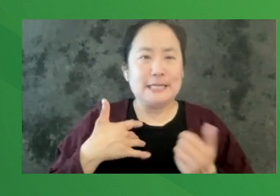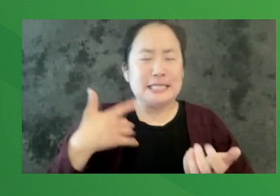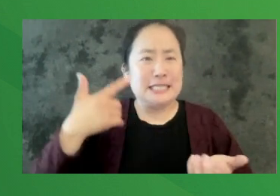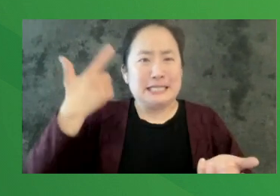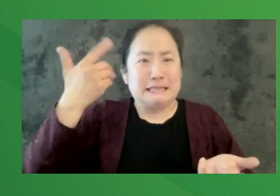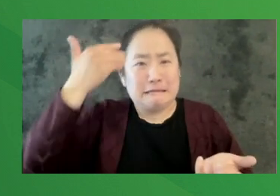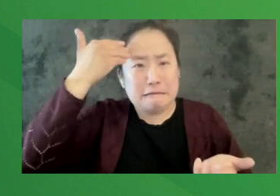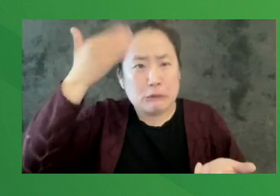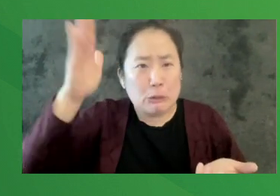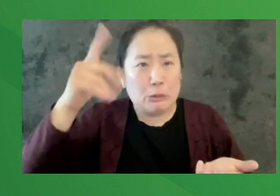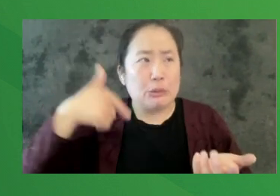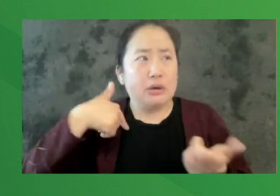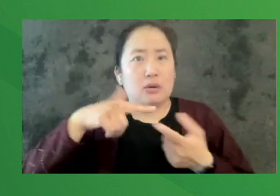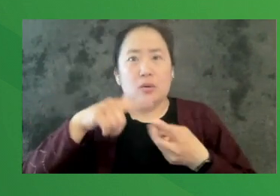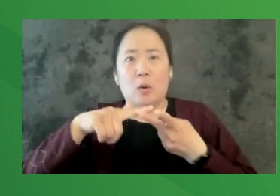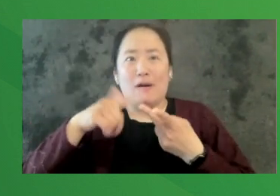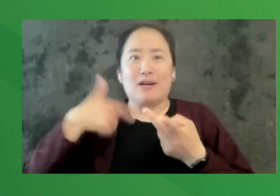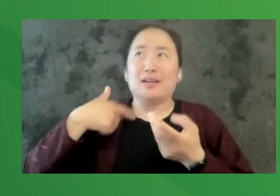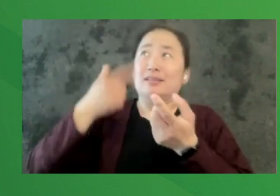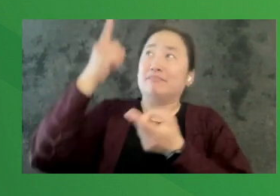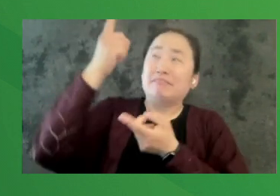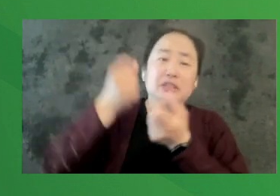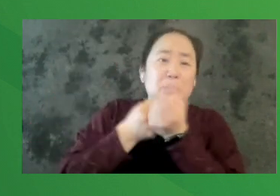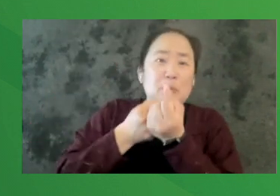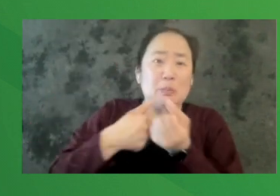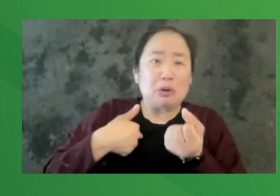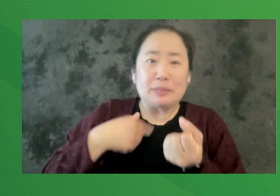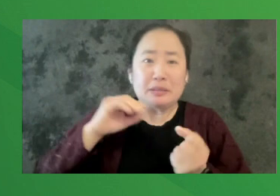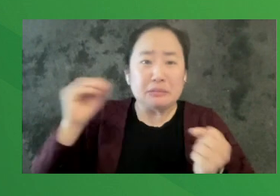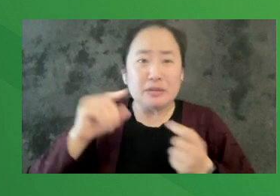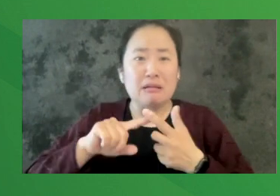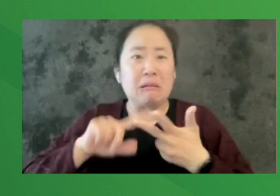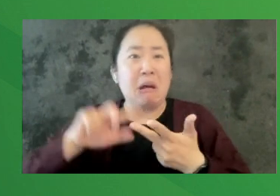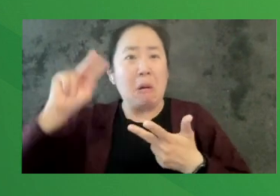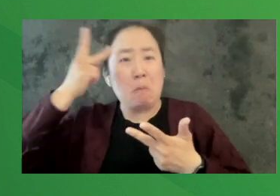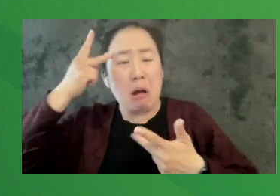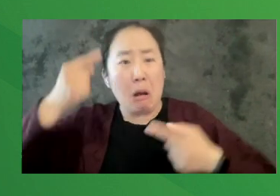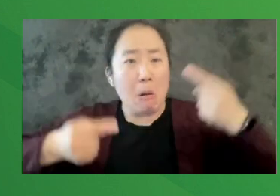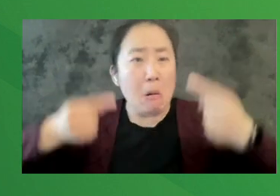this is something else that we need to help educators with. It's like on par with guns and